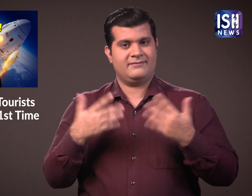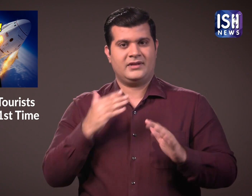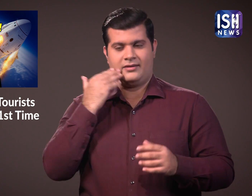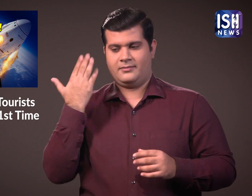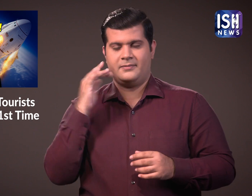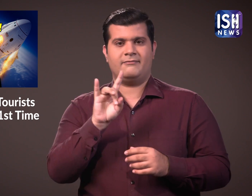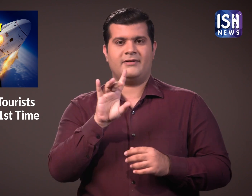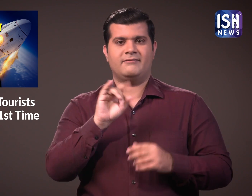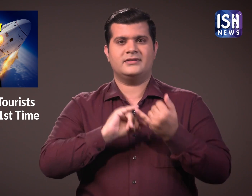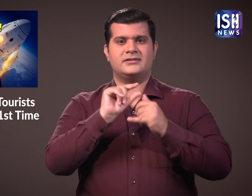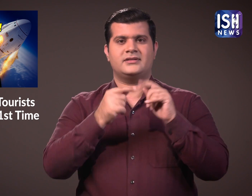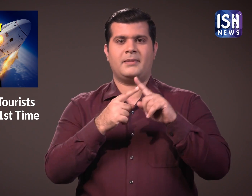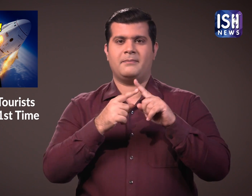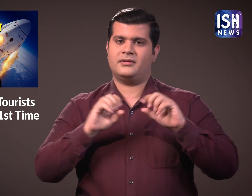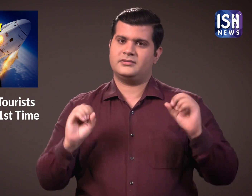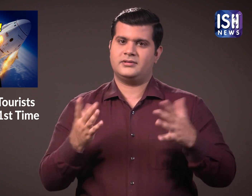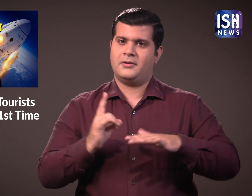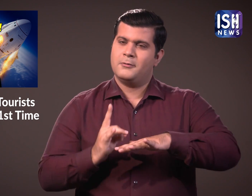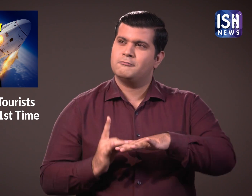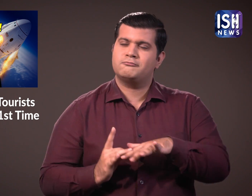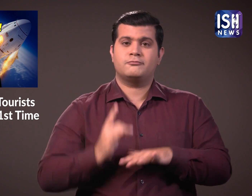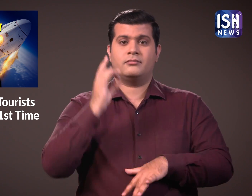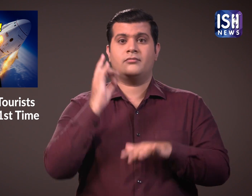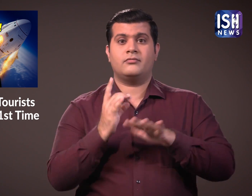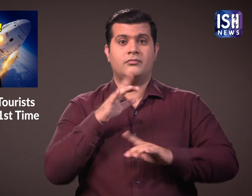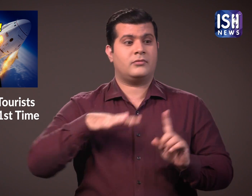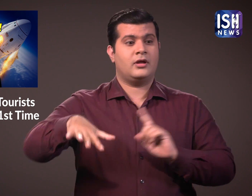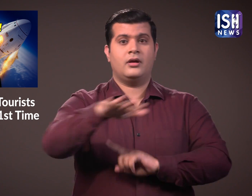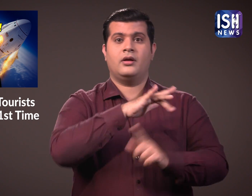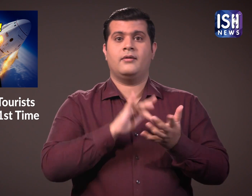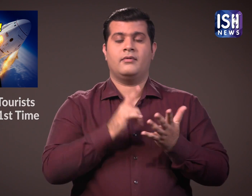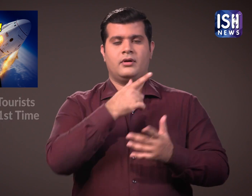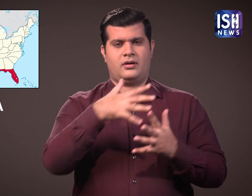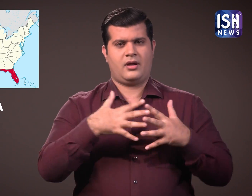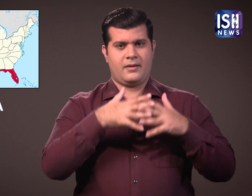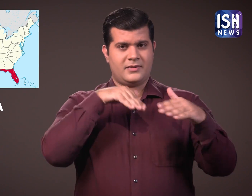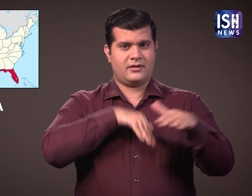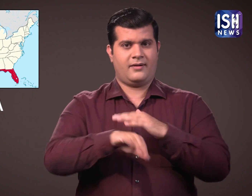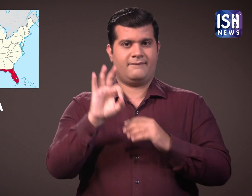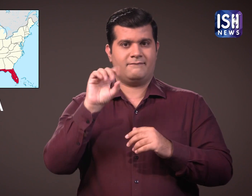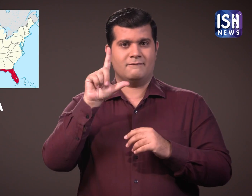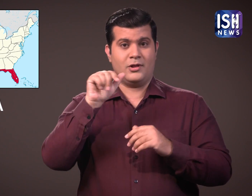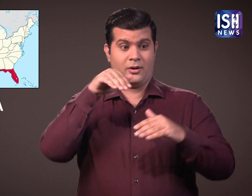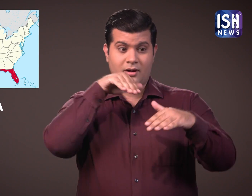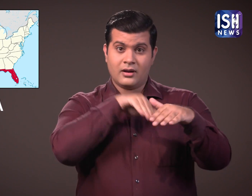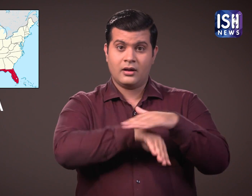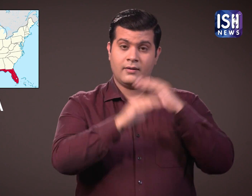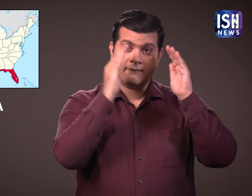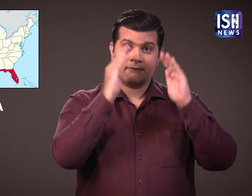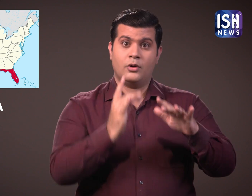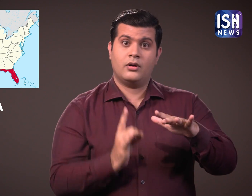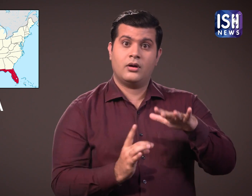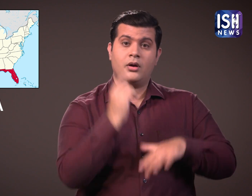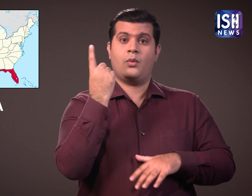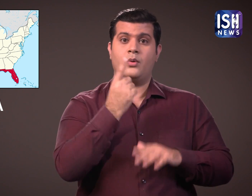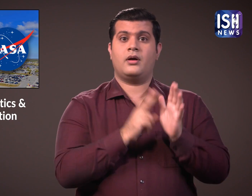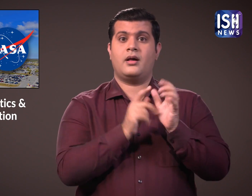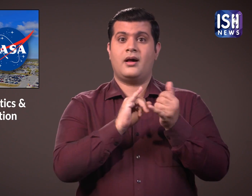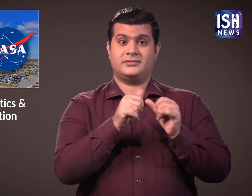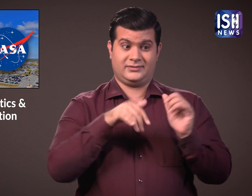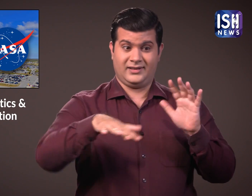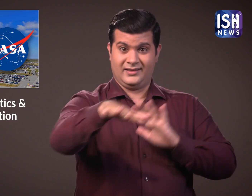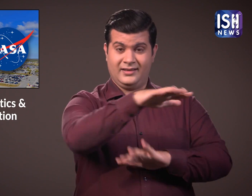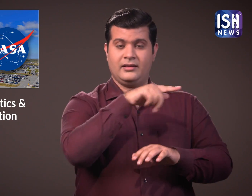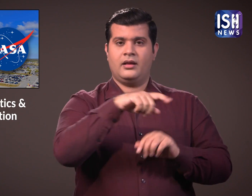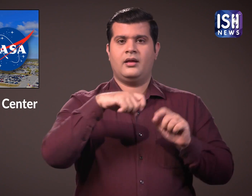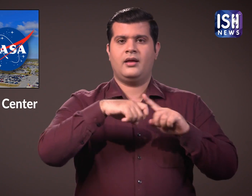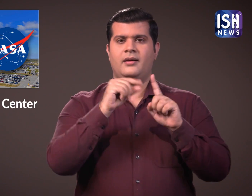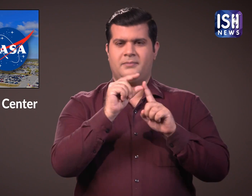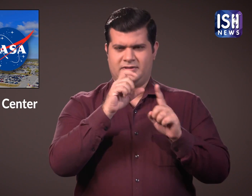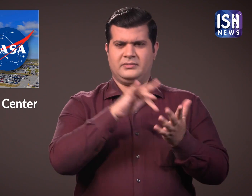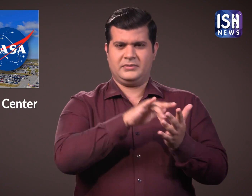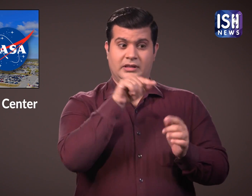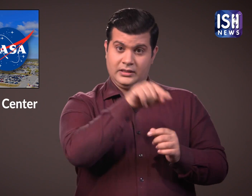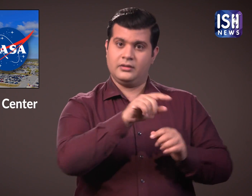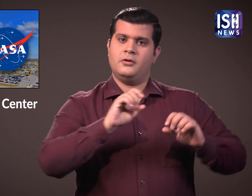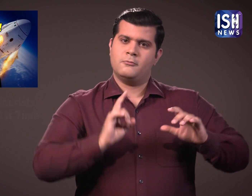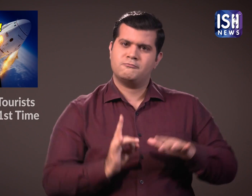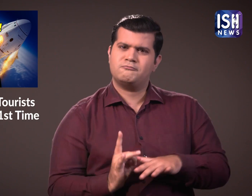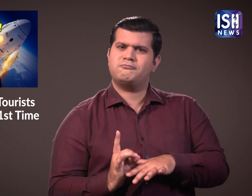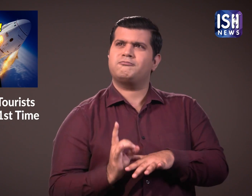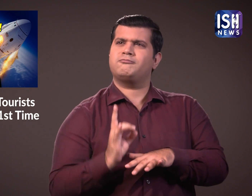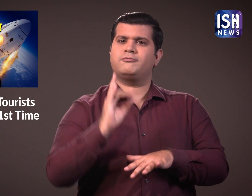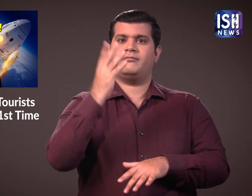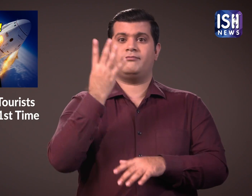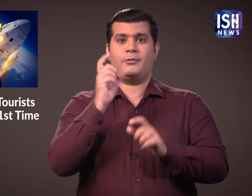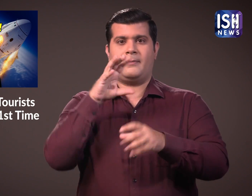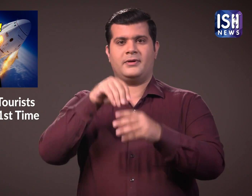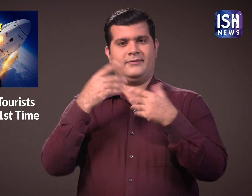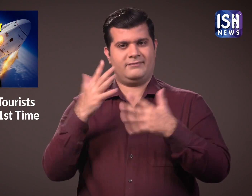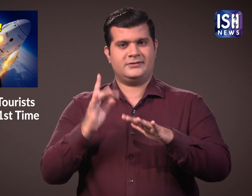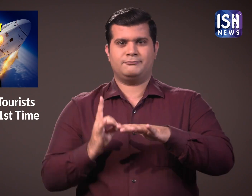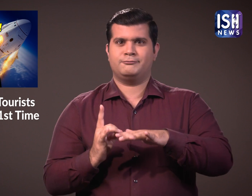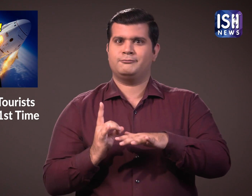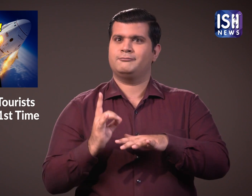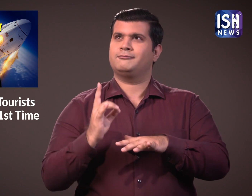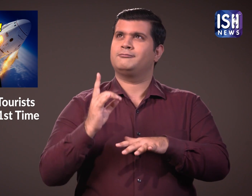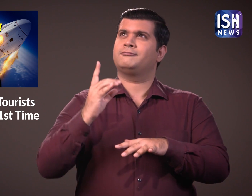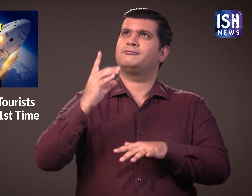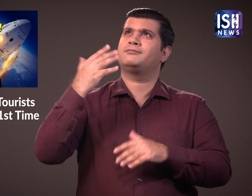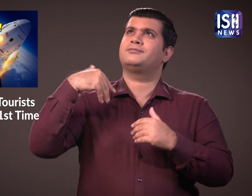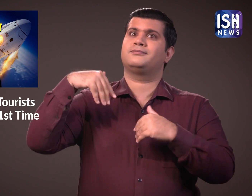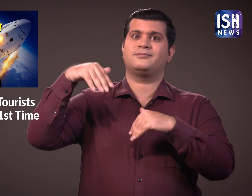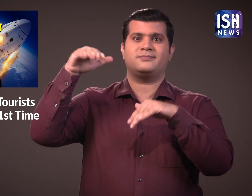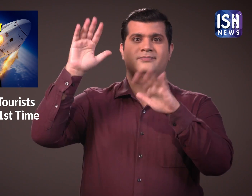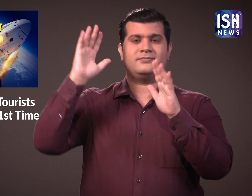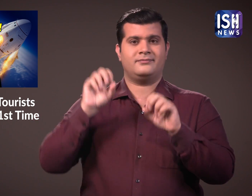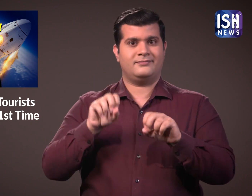It was launched on 15th September from NASA's Kennedy Space Center in Florida.